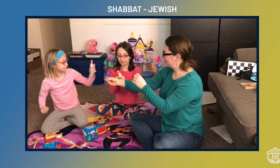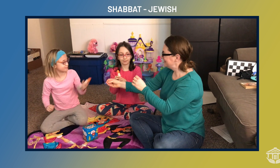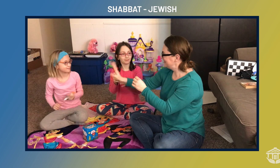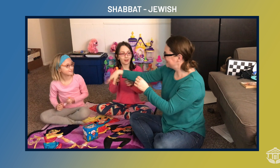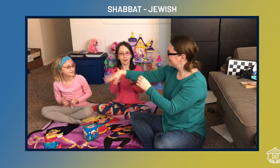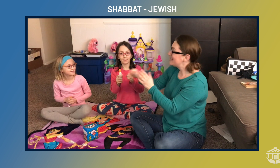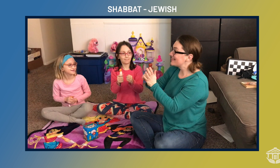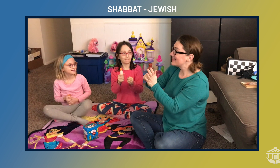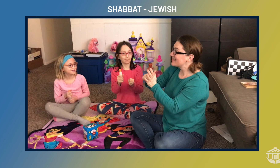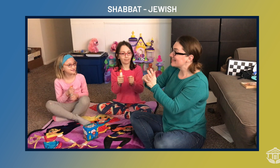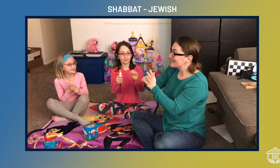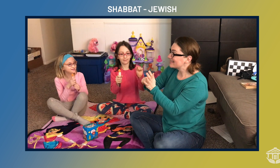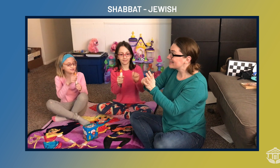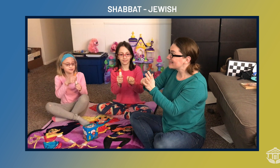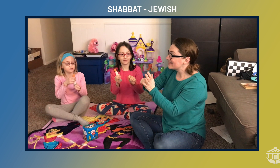Daughters: “We light candles.”